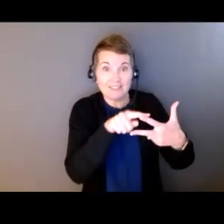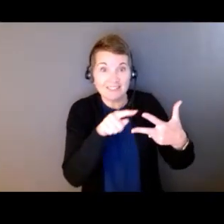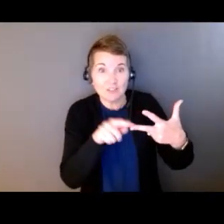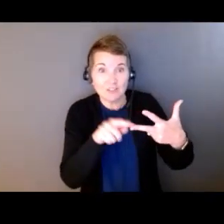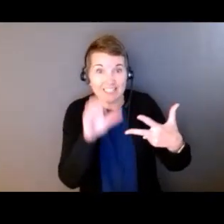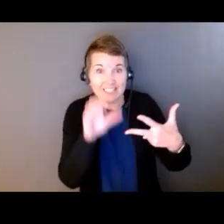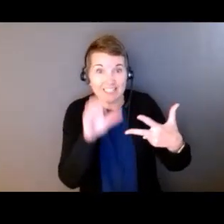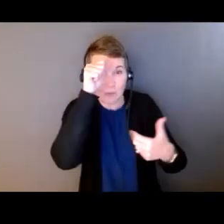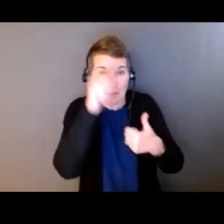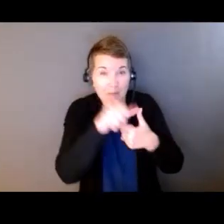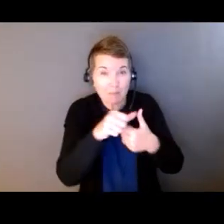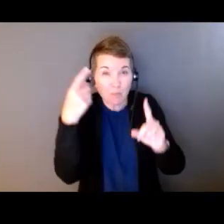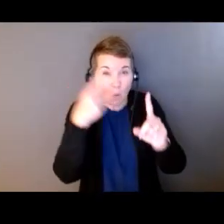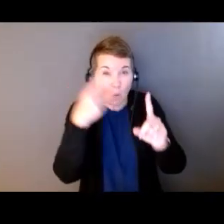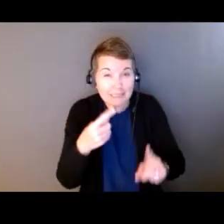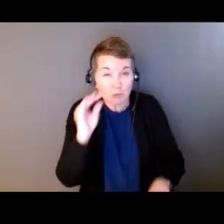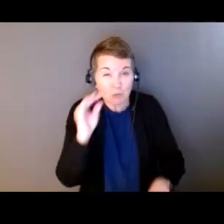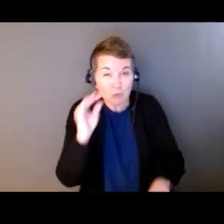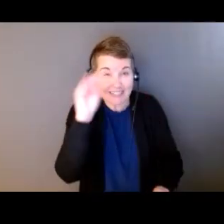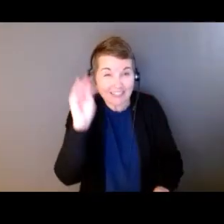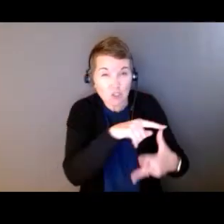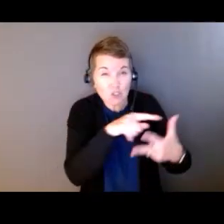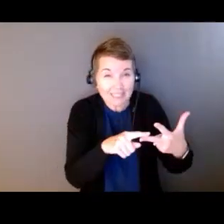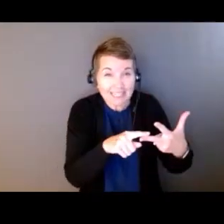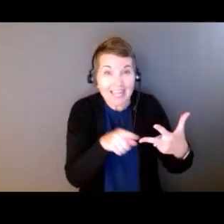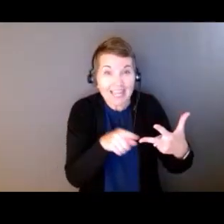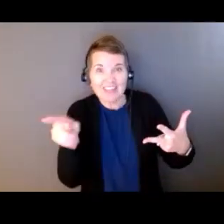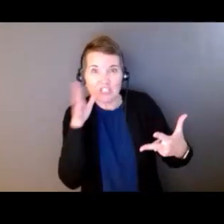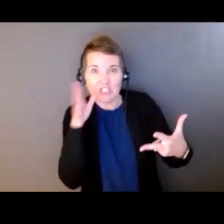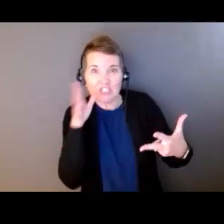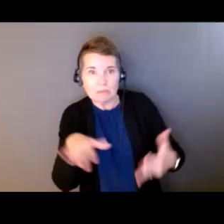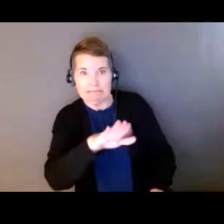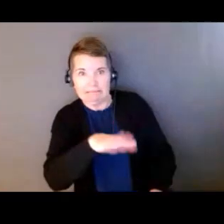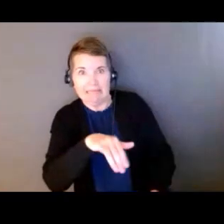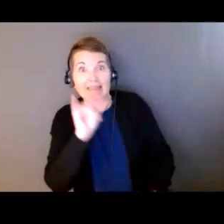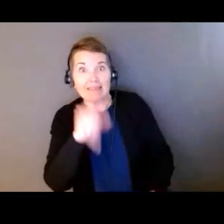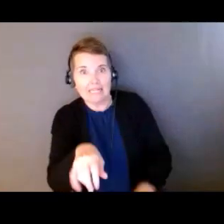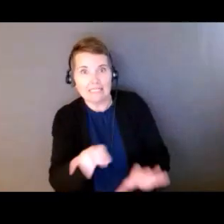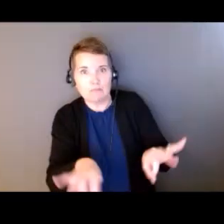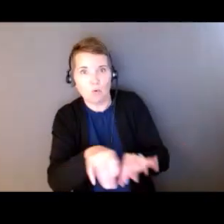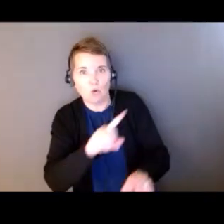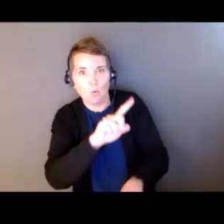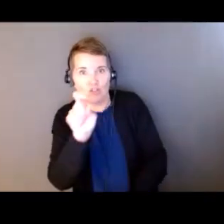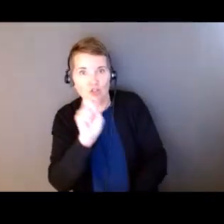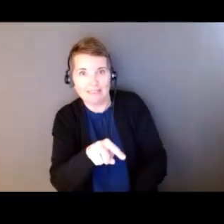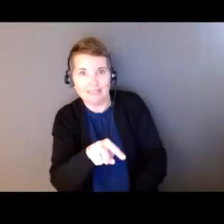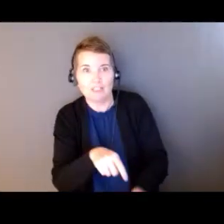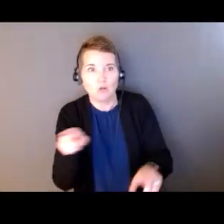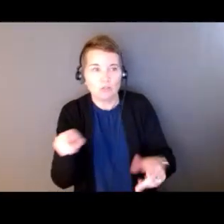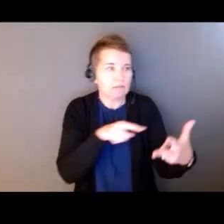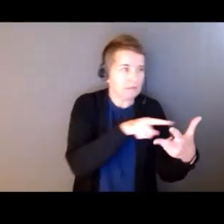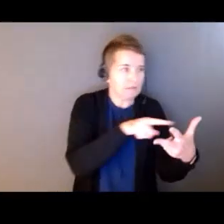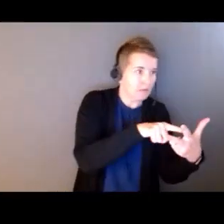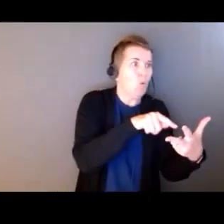and then tailor those responses to what you will effectively be scored on when you're responding to these questions.